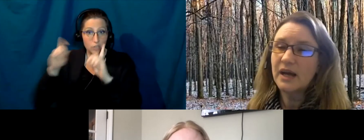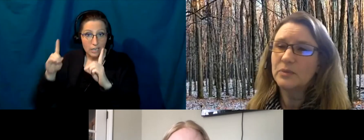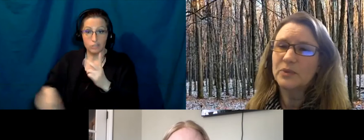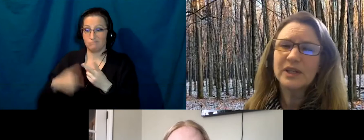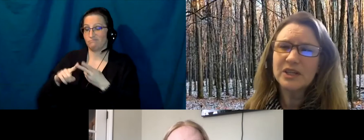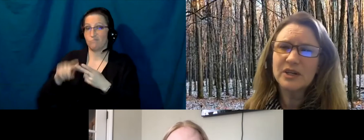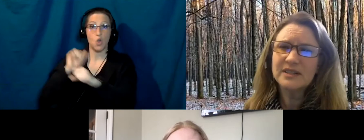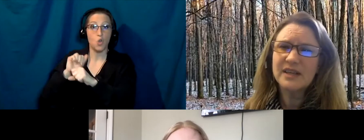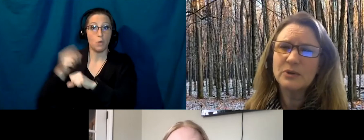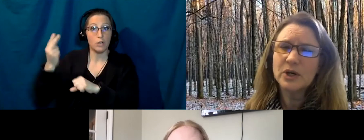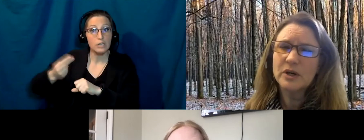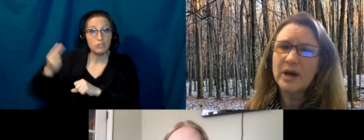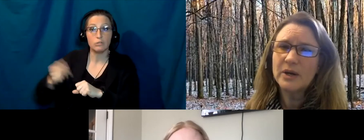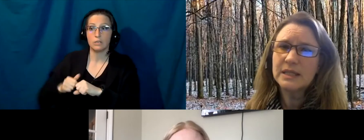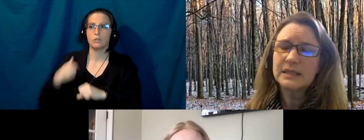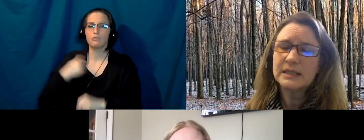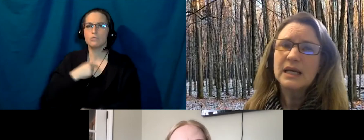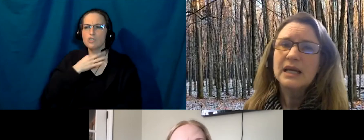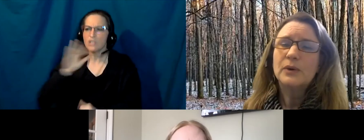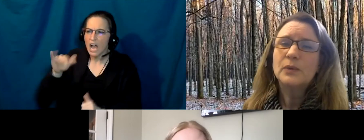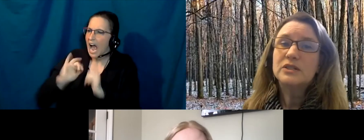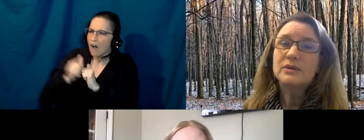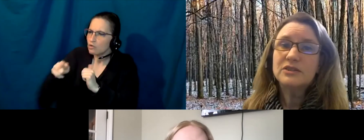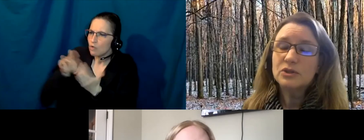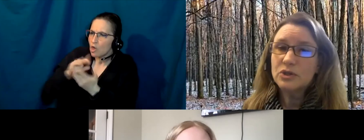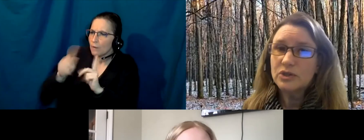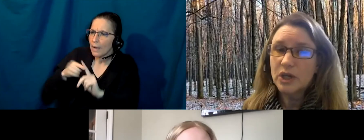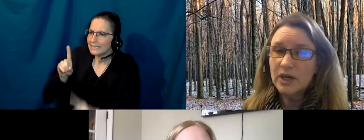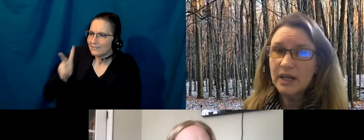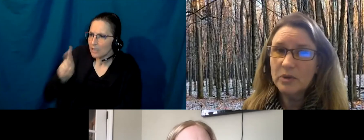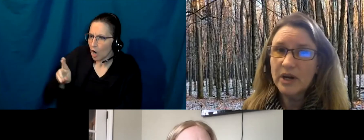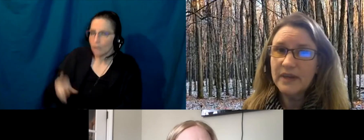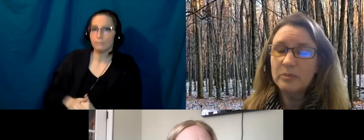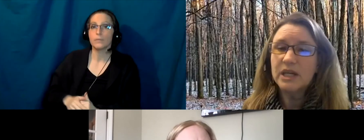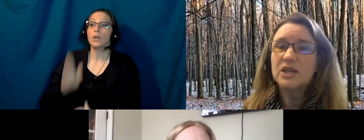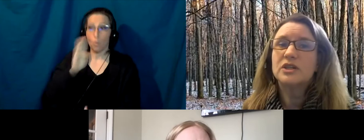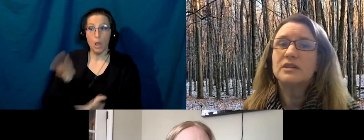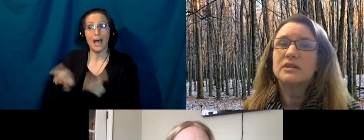We're really curious how you heard about us. We do ask your social security number on the application